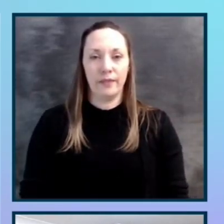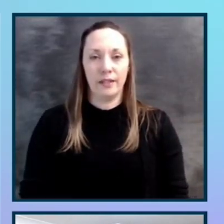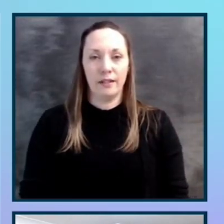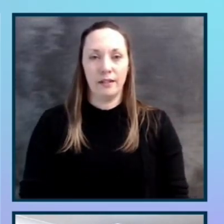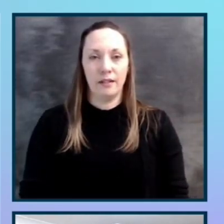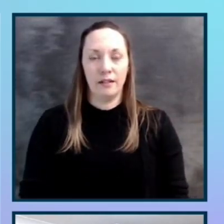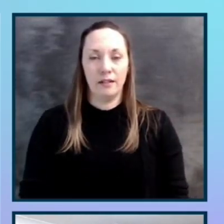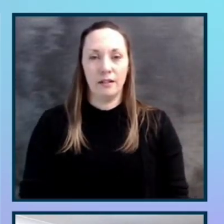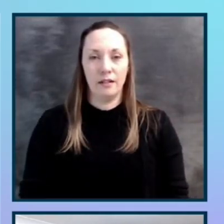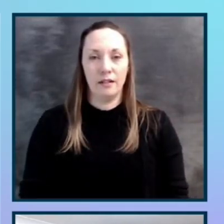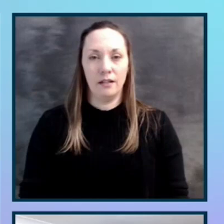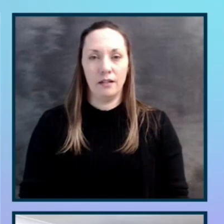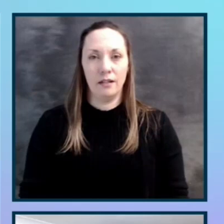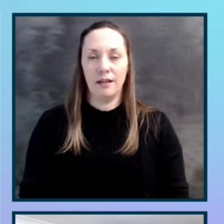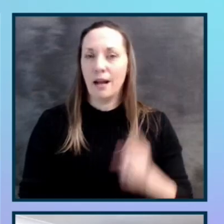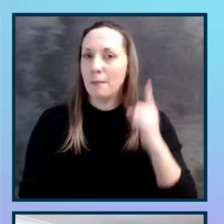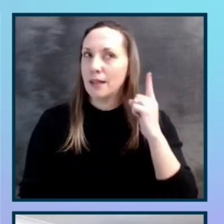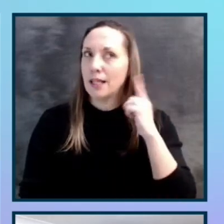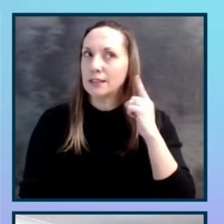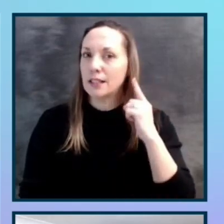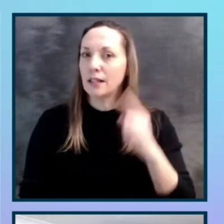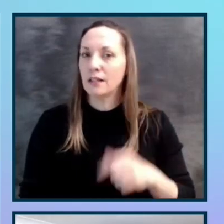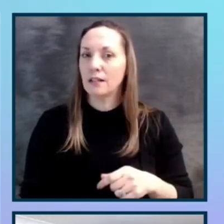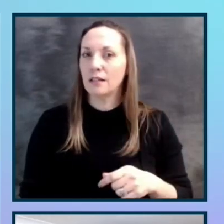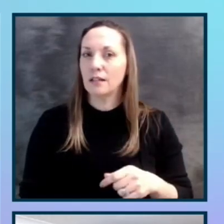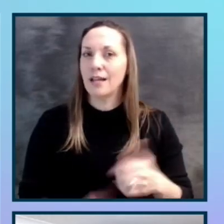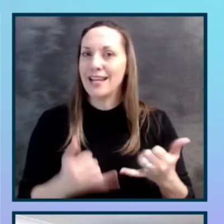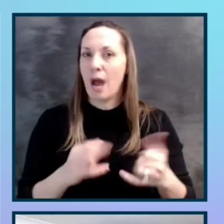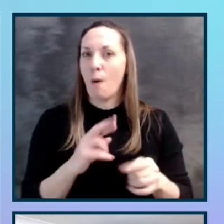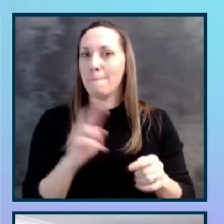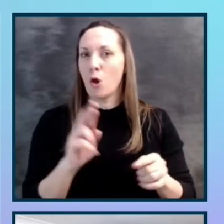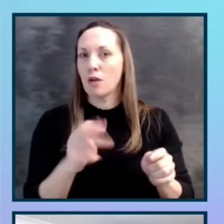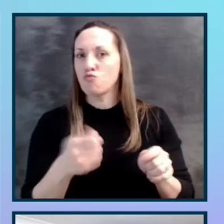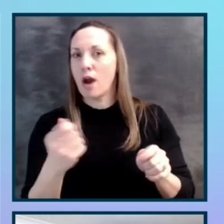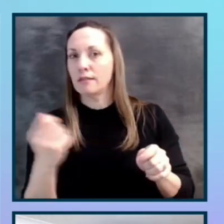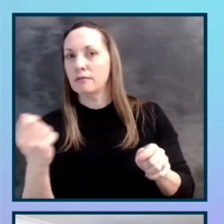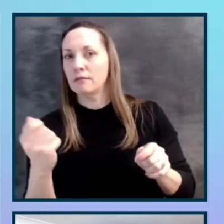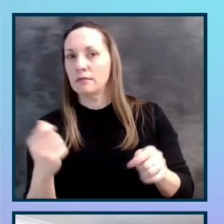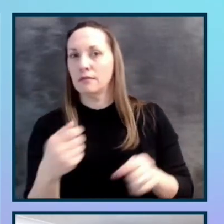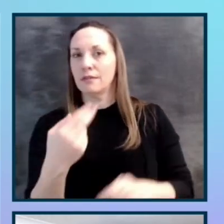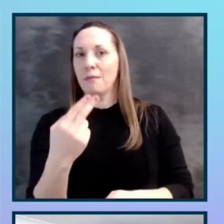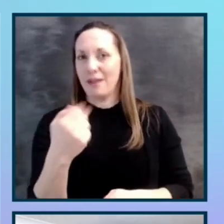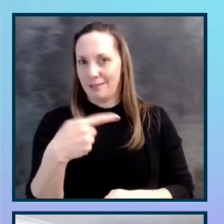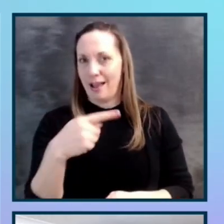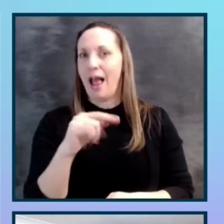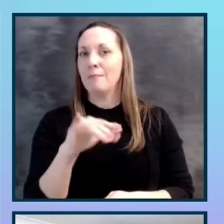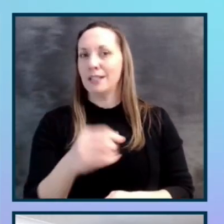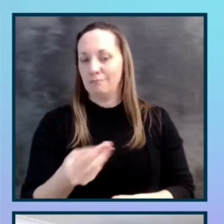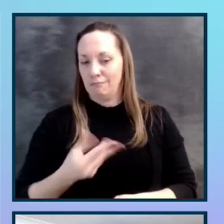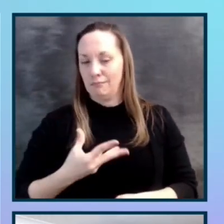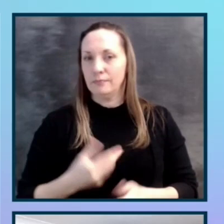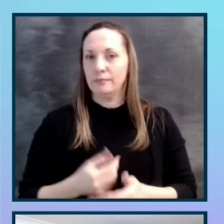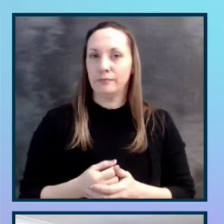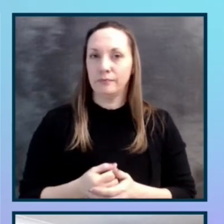and listening, pull to the right now 'cause it's had haptics there and then normally in the opposing direction